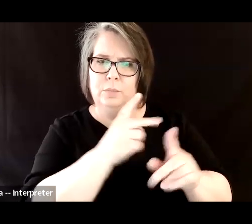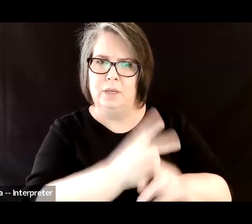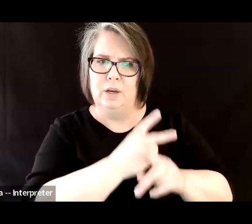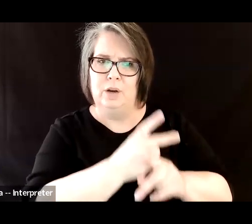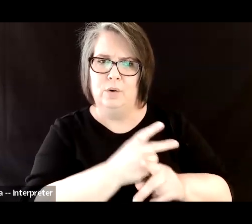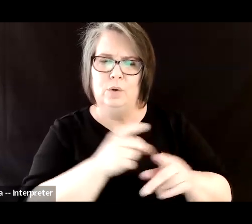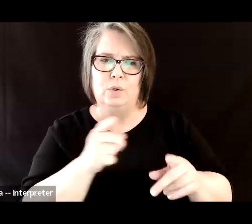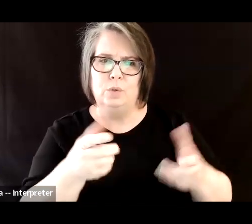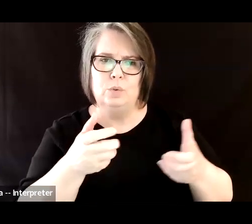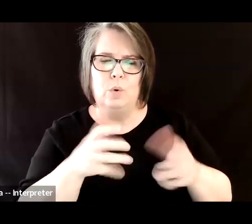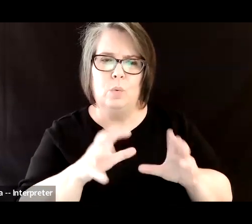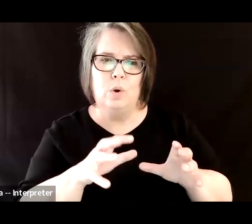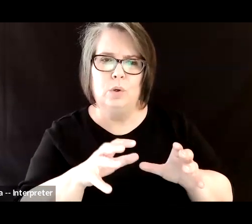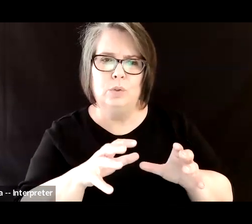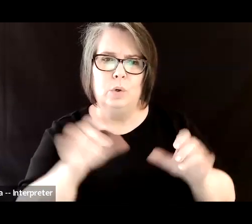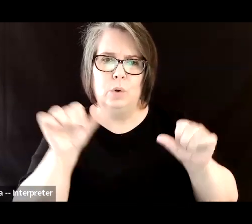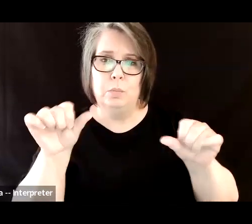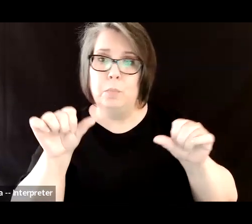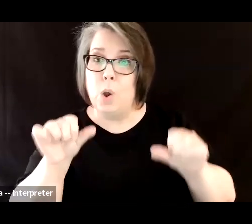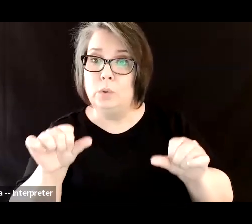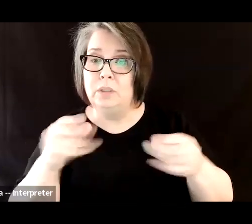You don't want to post those publicly.